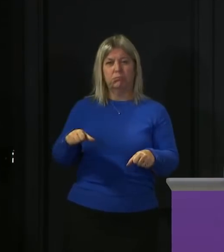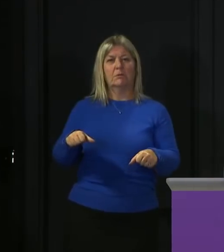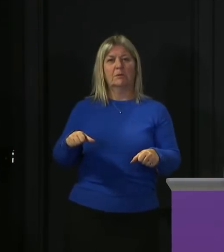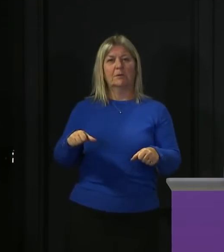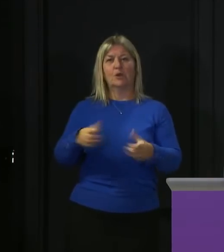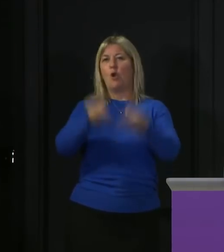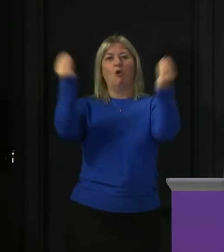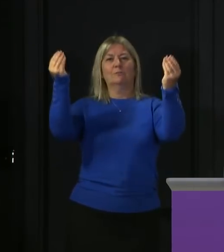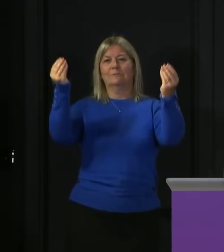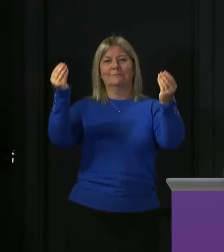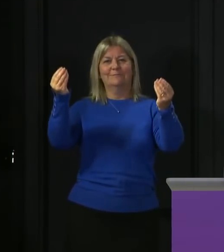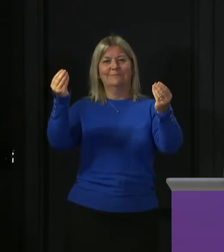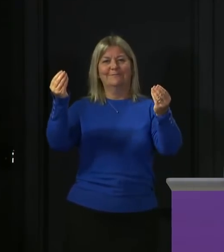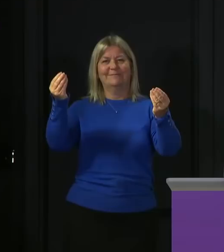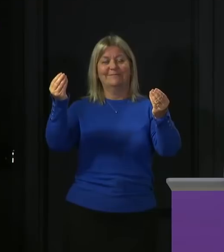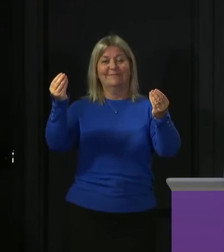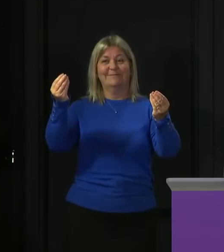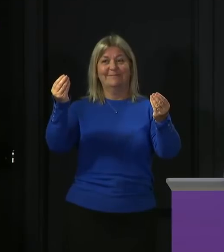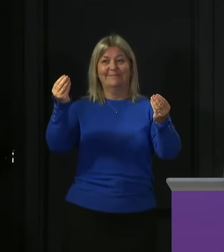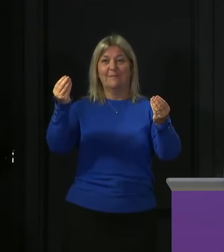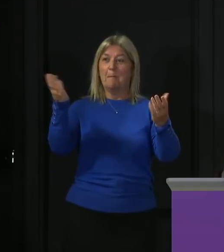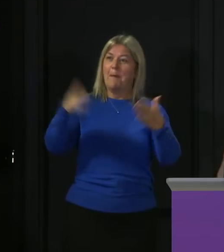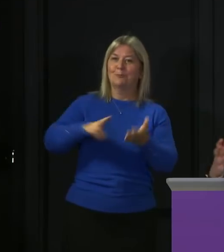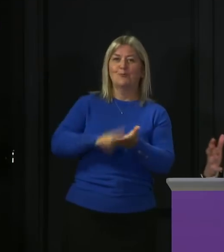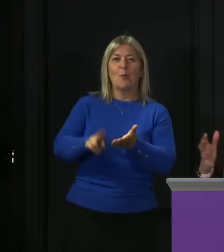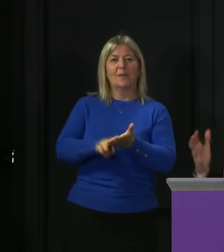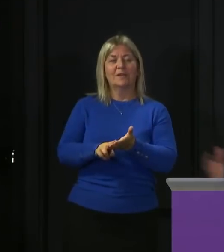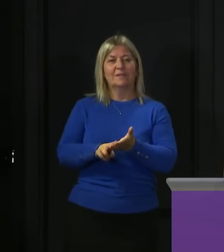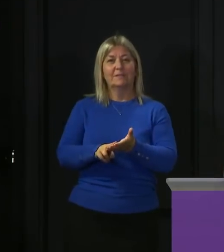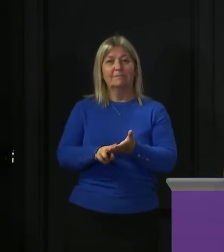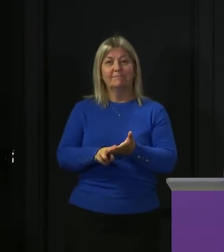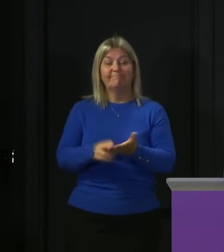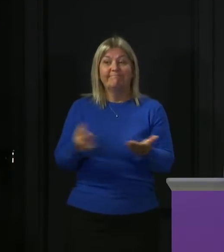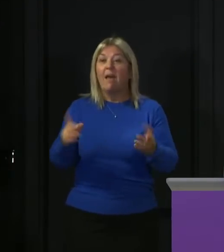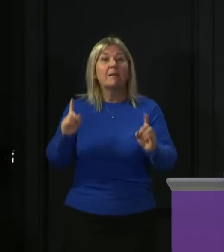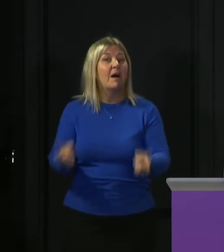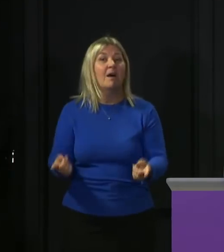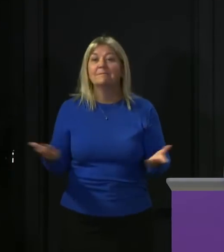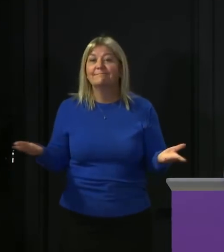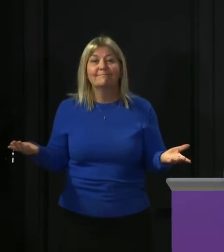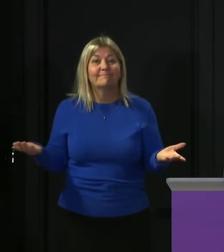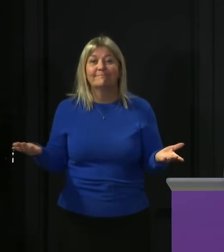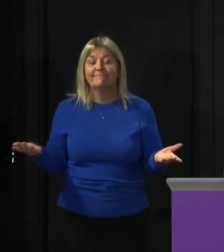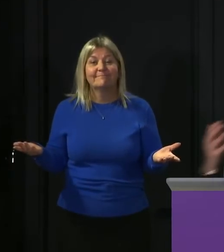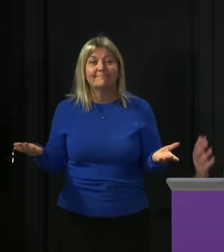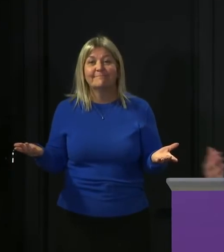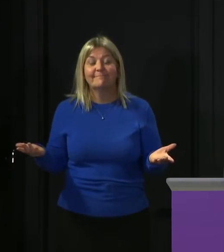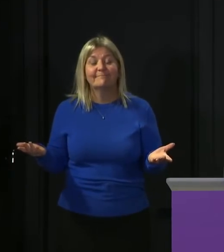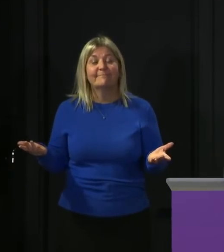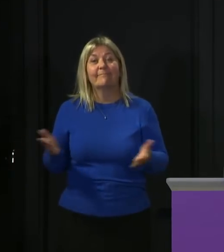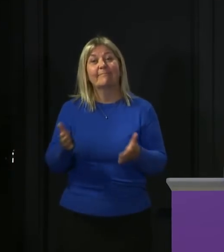go away, but I can't do that. So all I can do is try to work out, with all of the people who advise